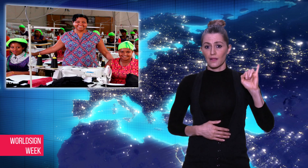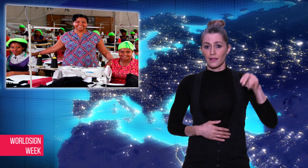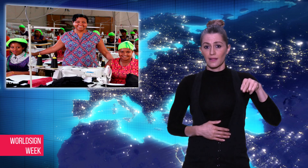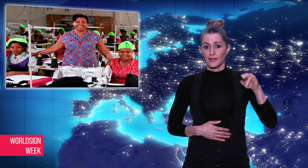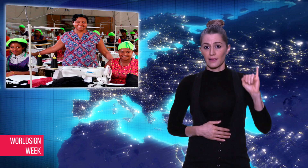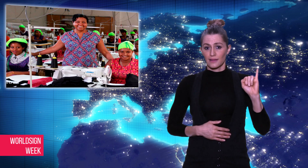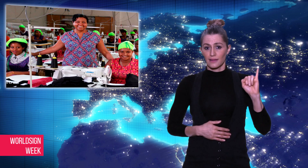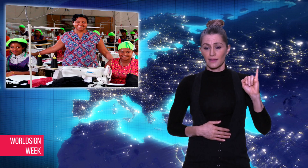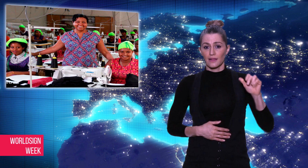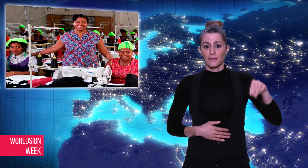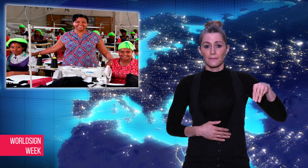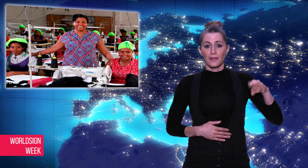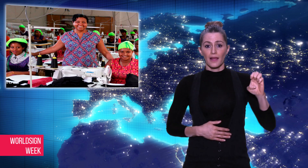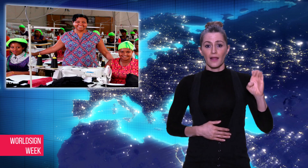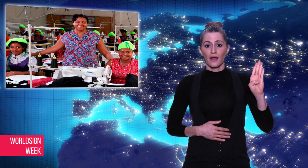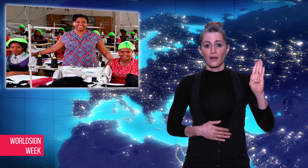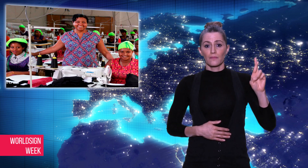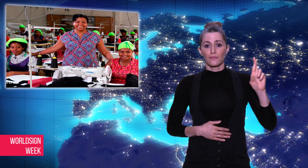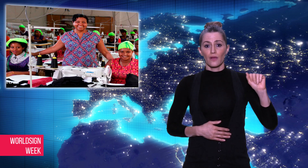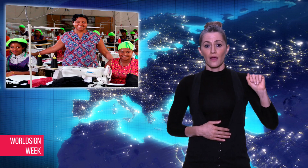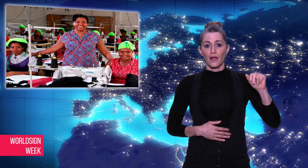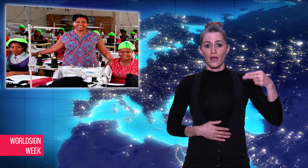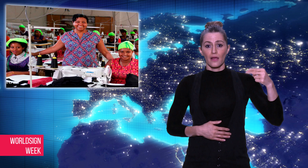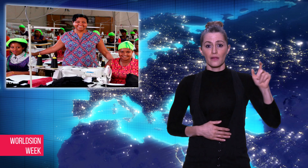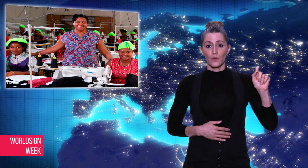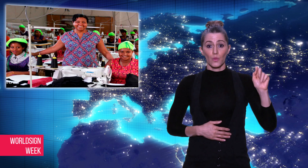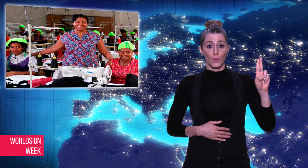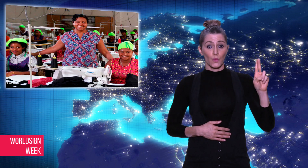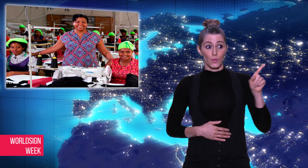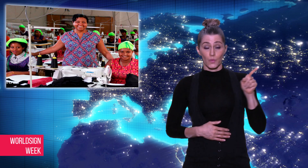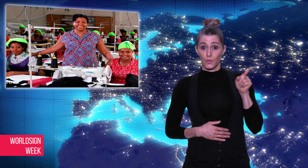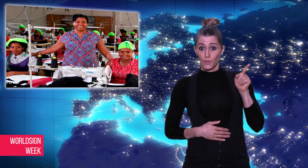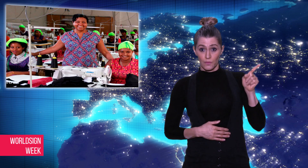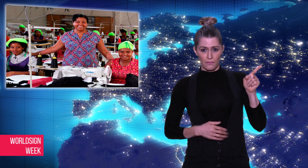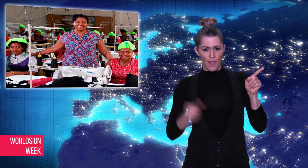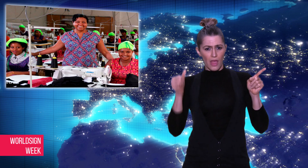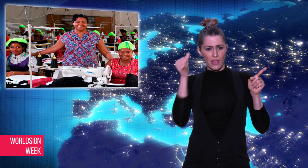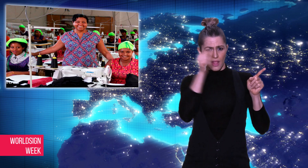class and even drop out.